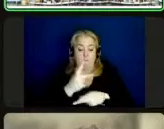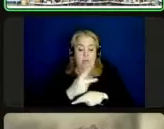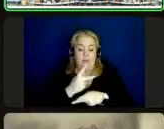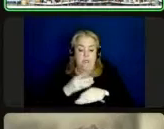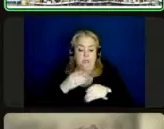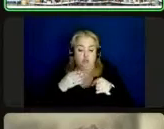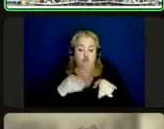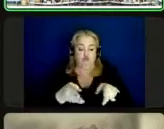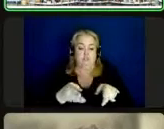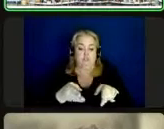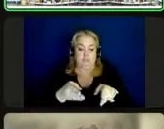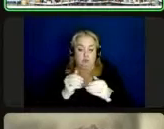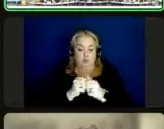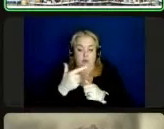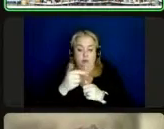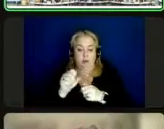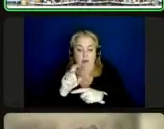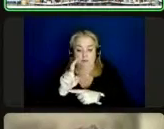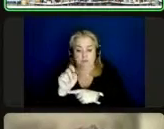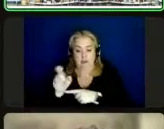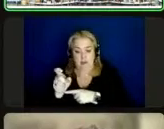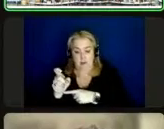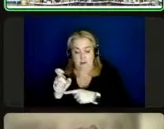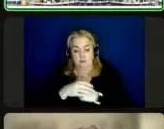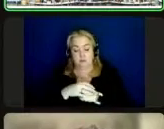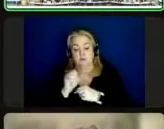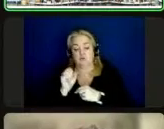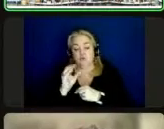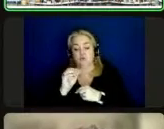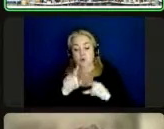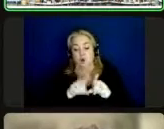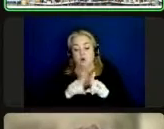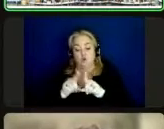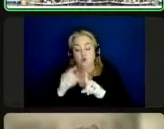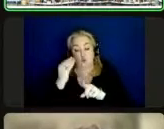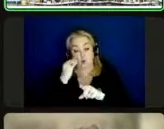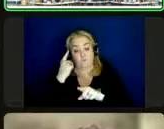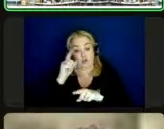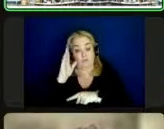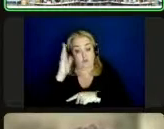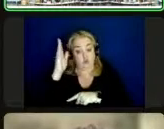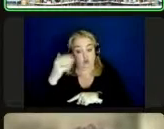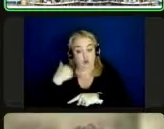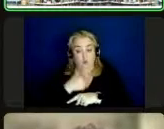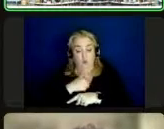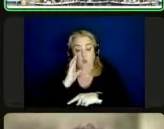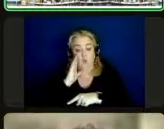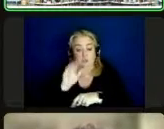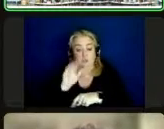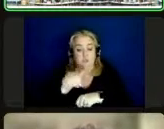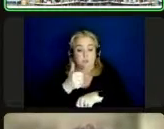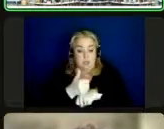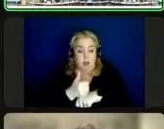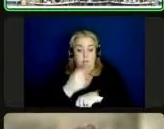AREN'T PAYING THEIR FAIR SHARE TO DATE AND FOR MAINTAINING OUR